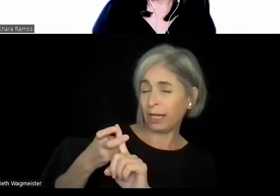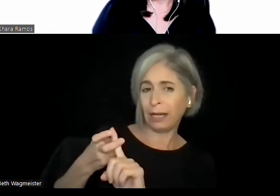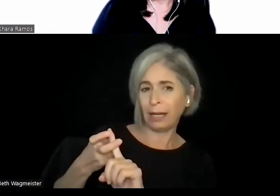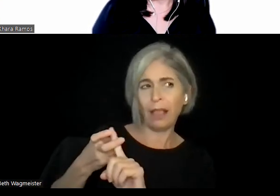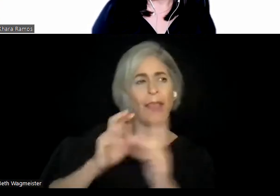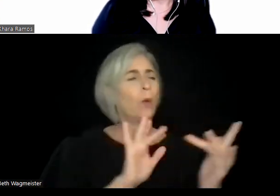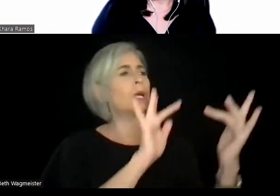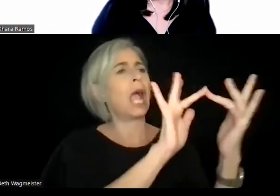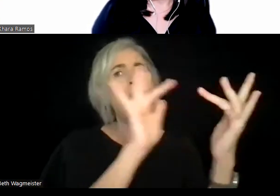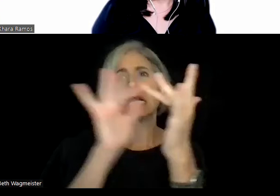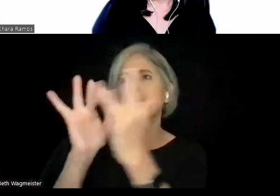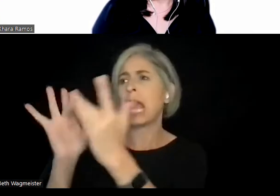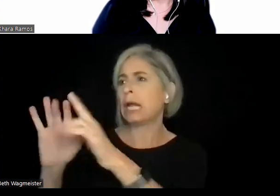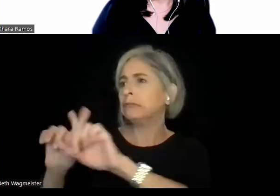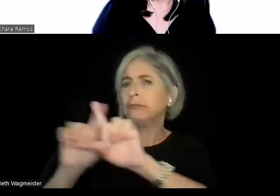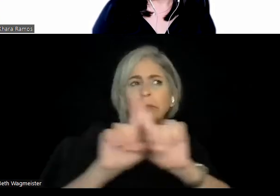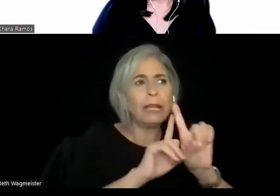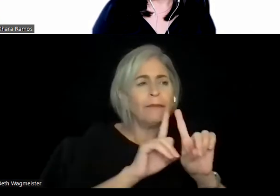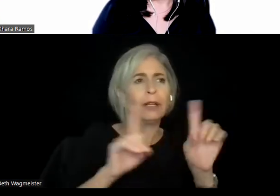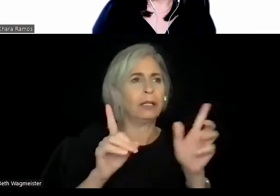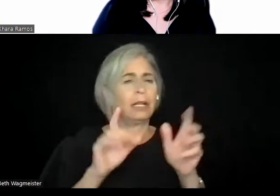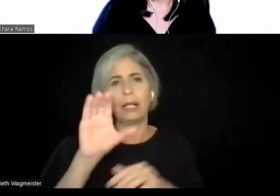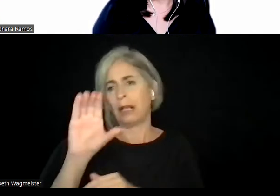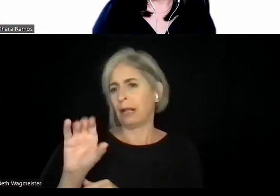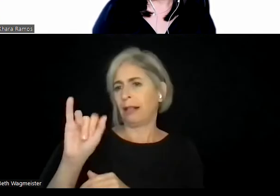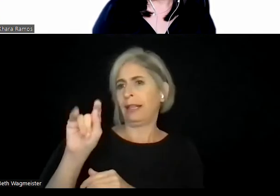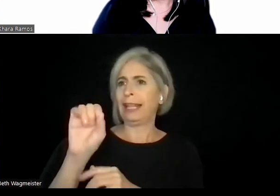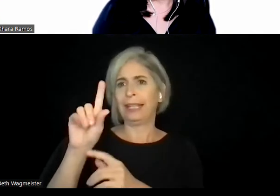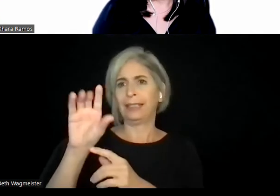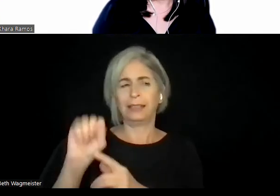ing their studies, they reach out to community organizations for